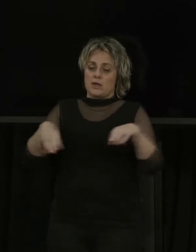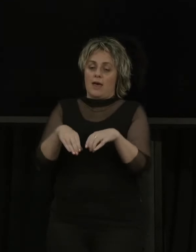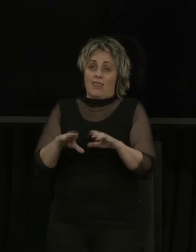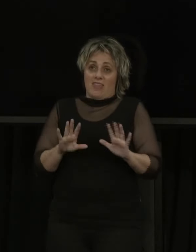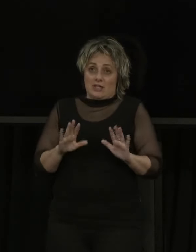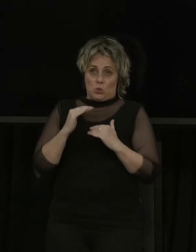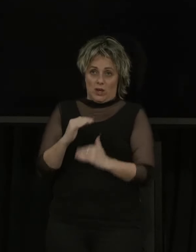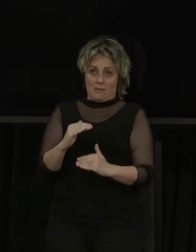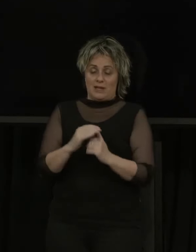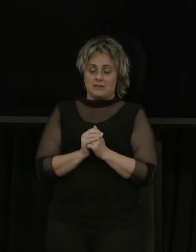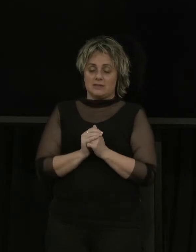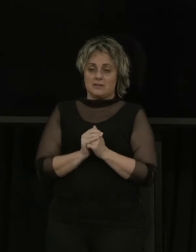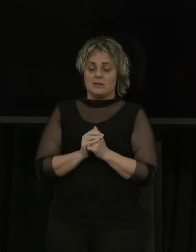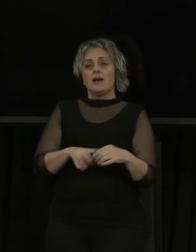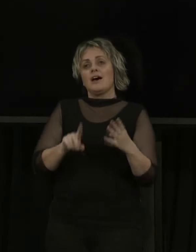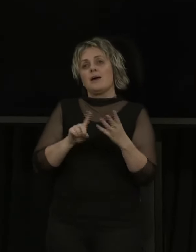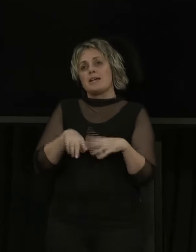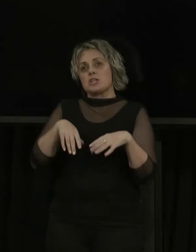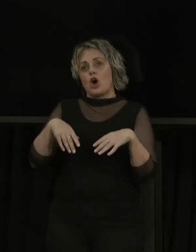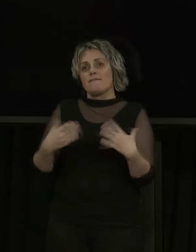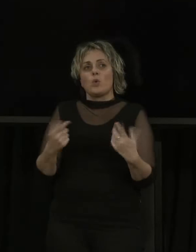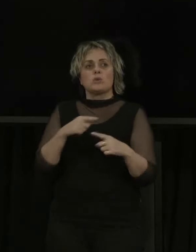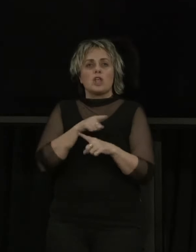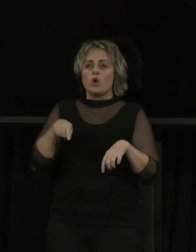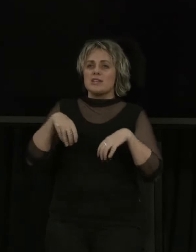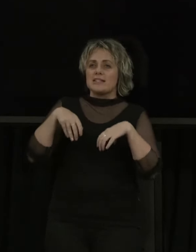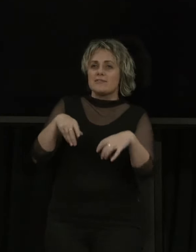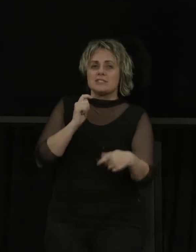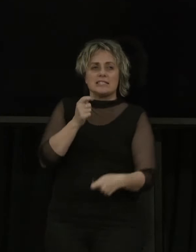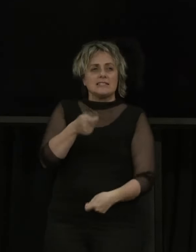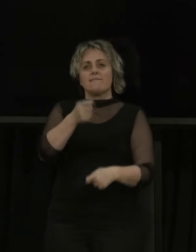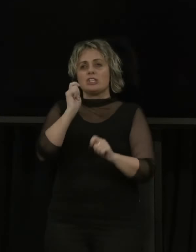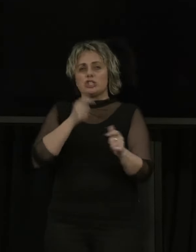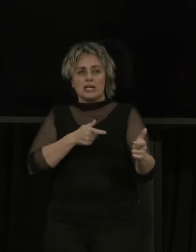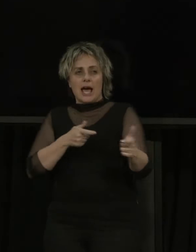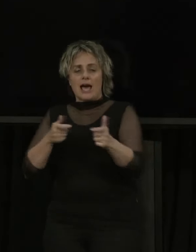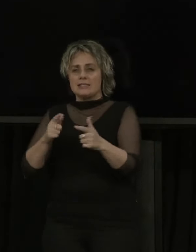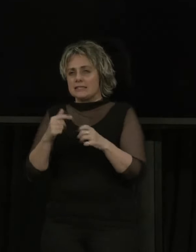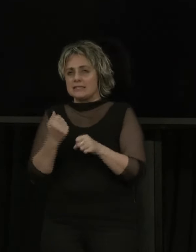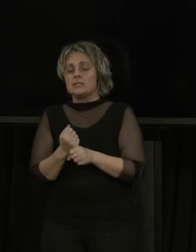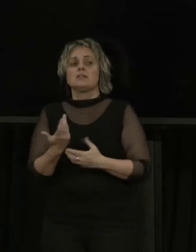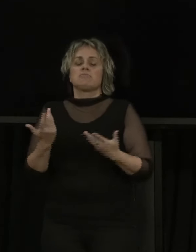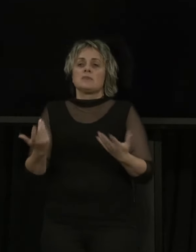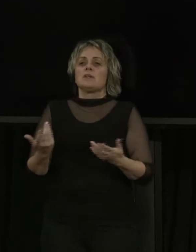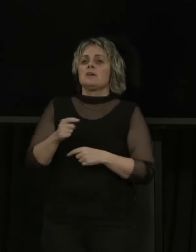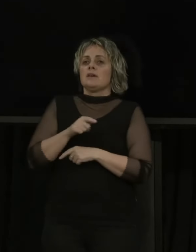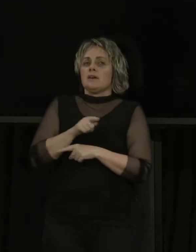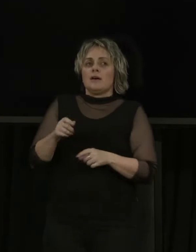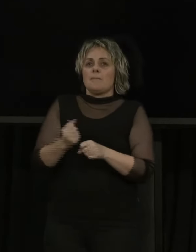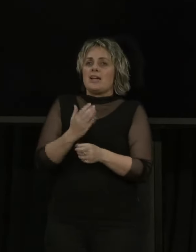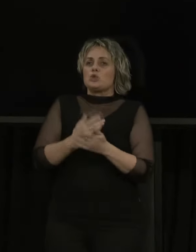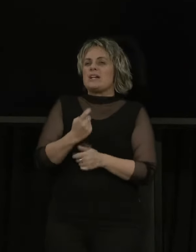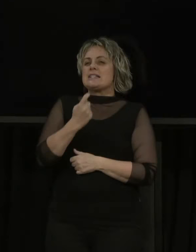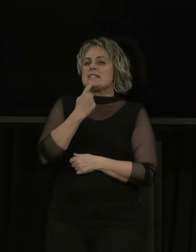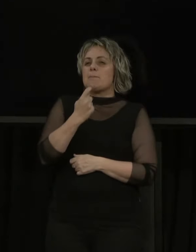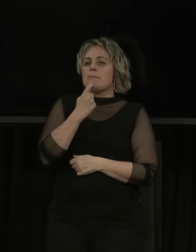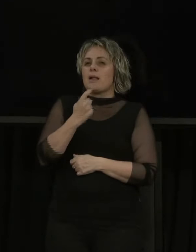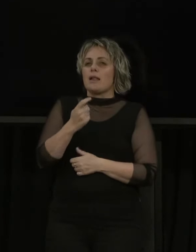of course we tell people to